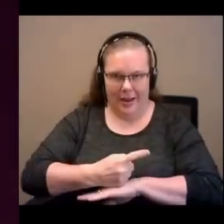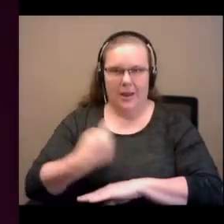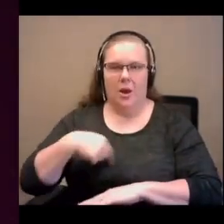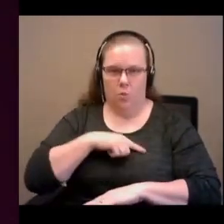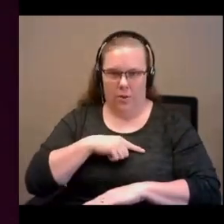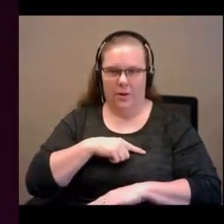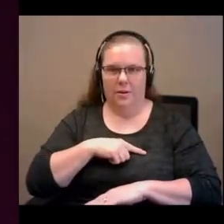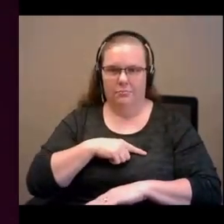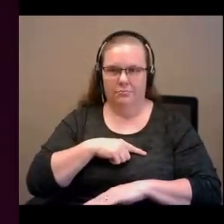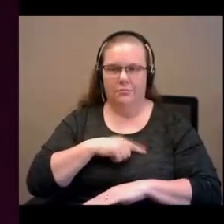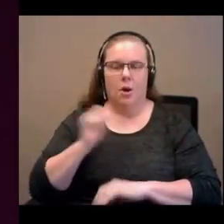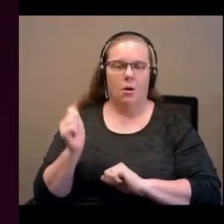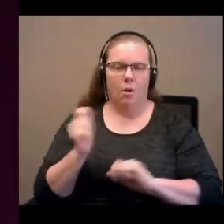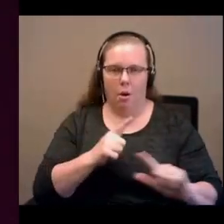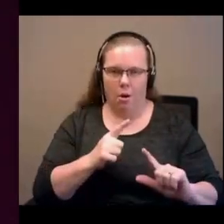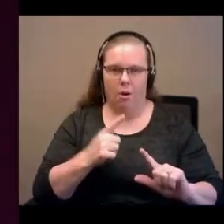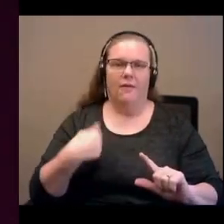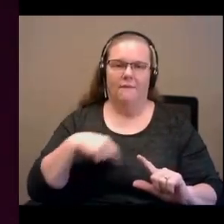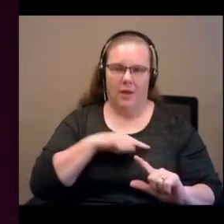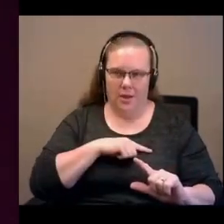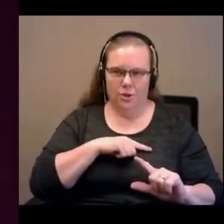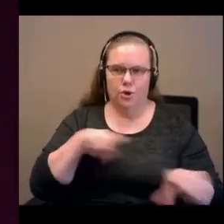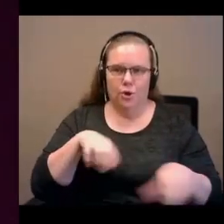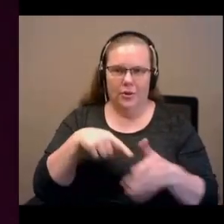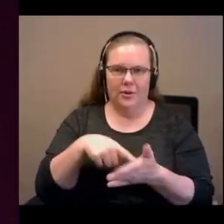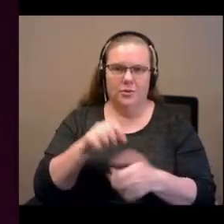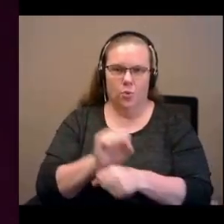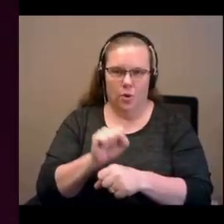every single one of us who do this work, who roll out of bed and try to make the world